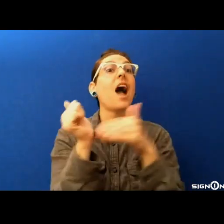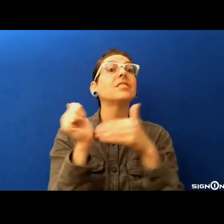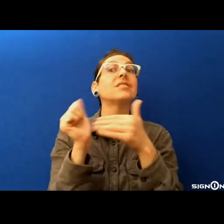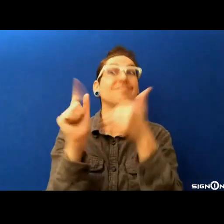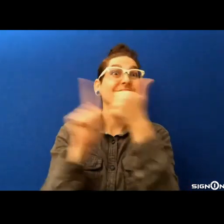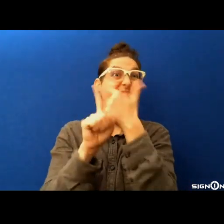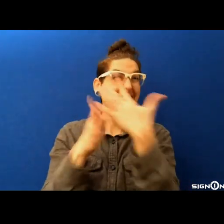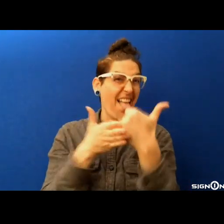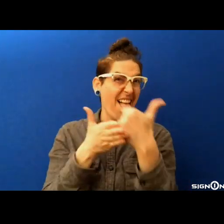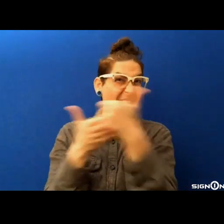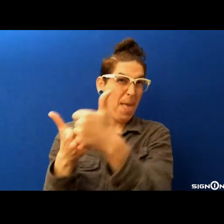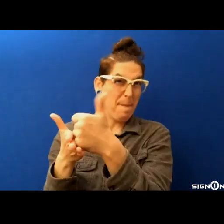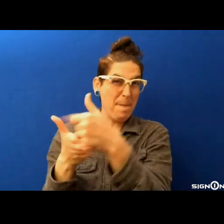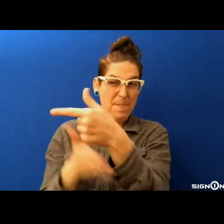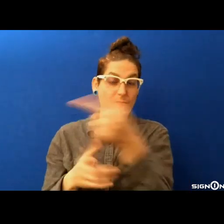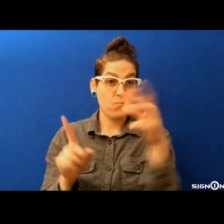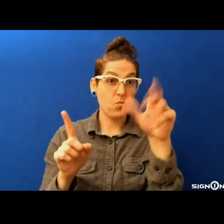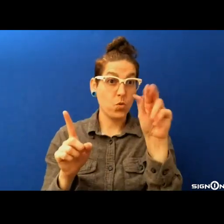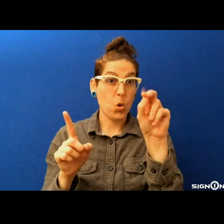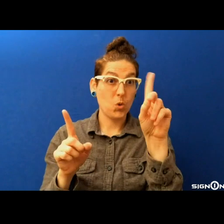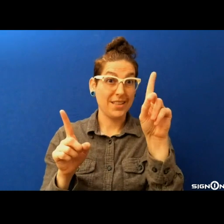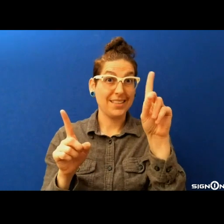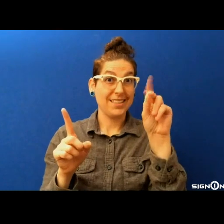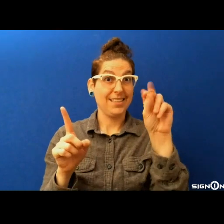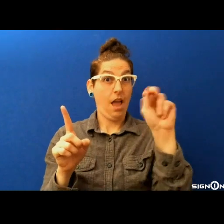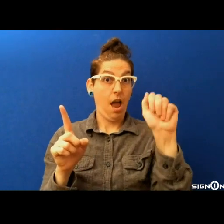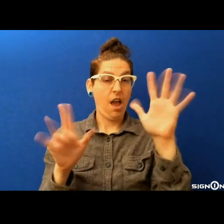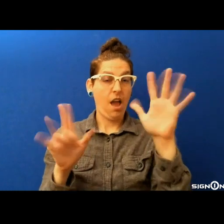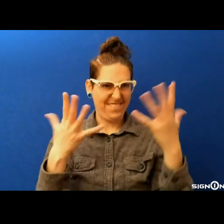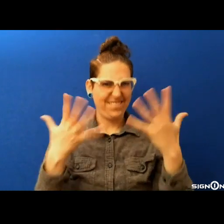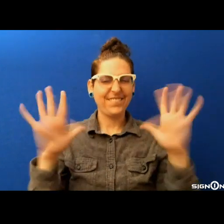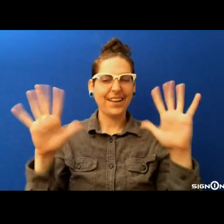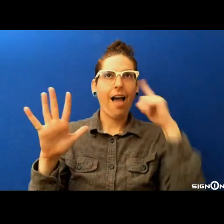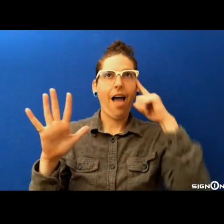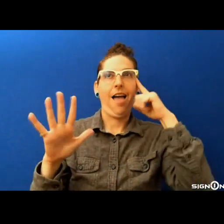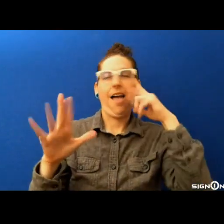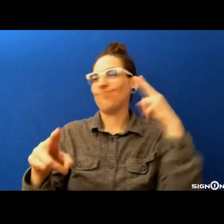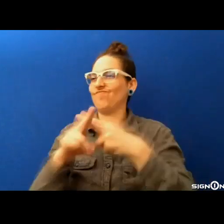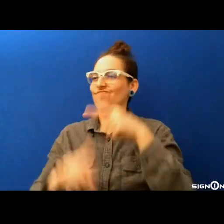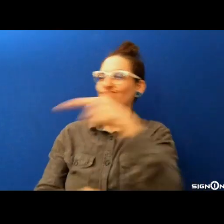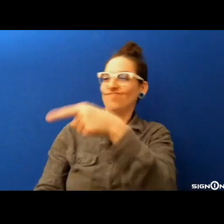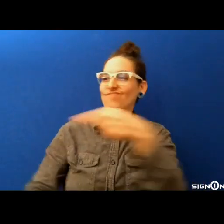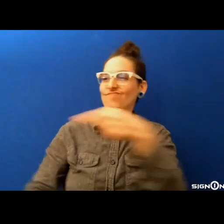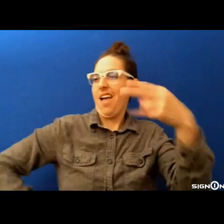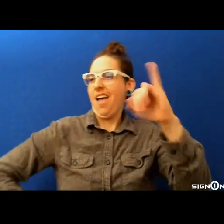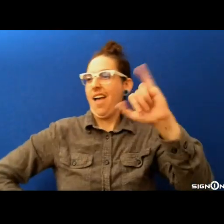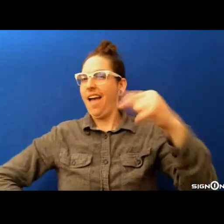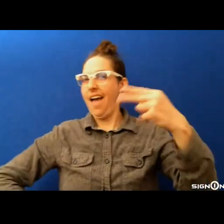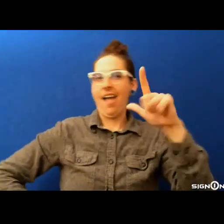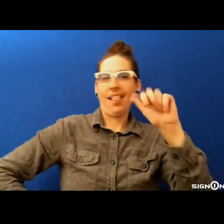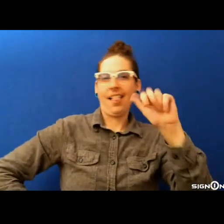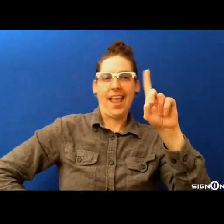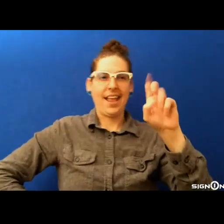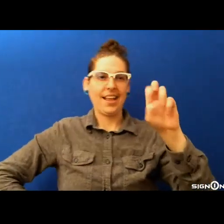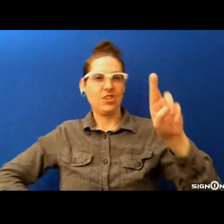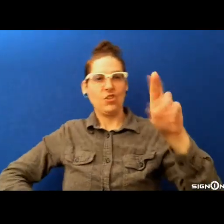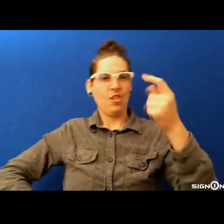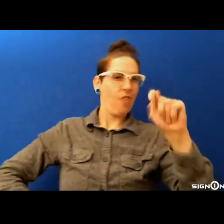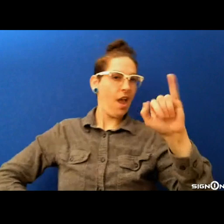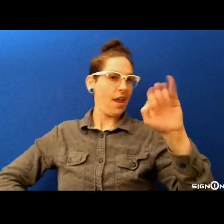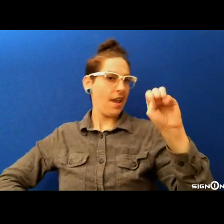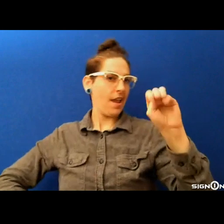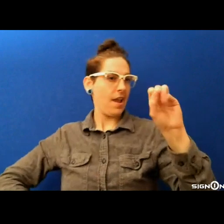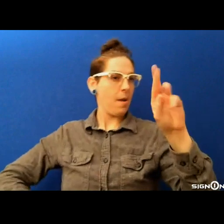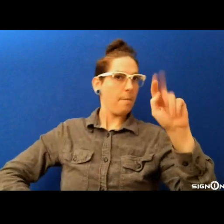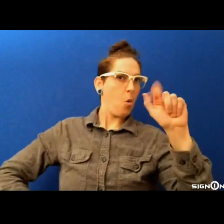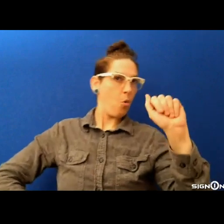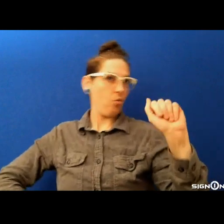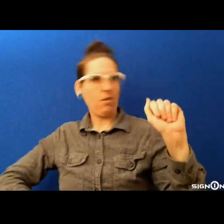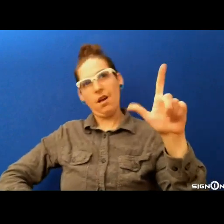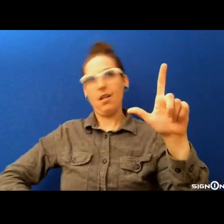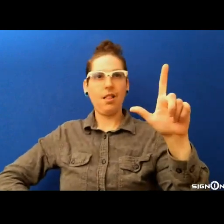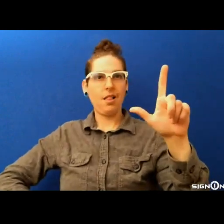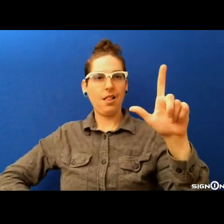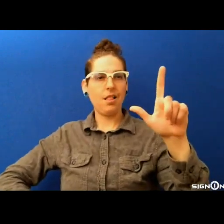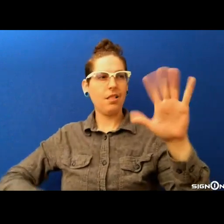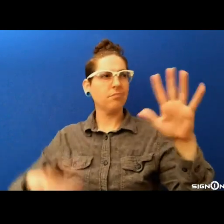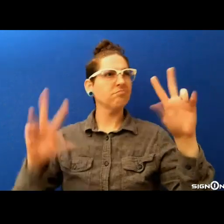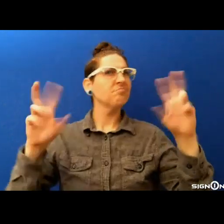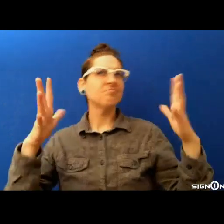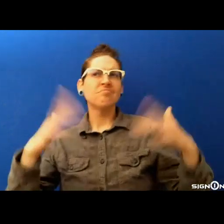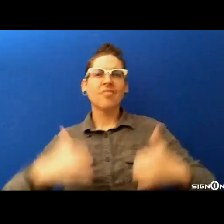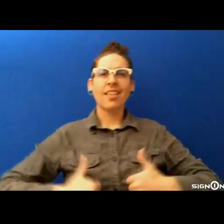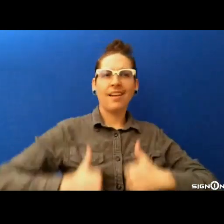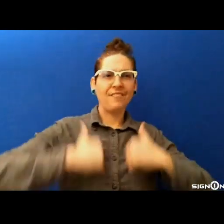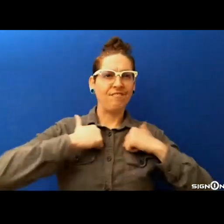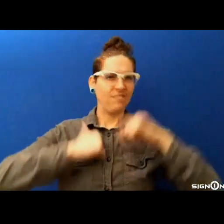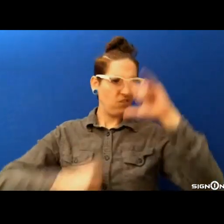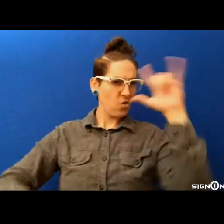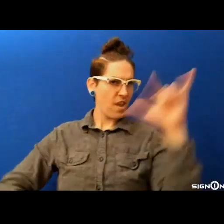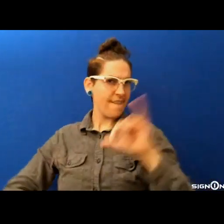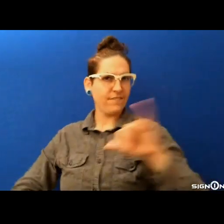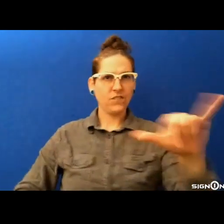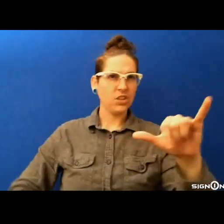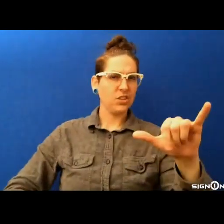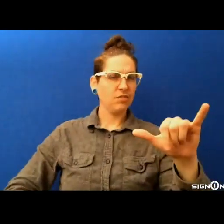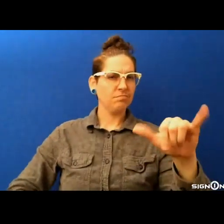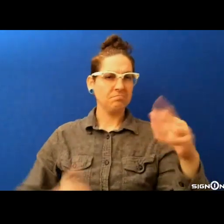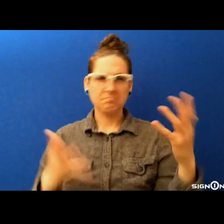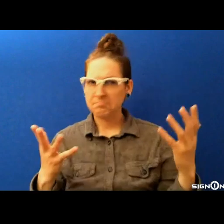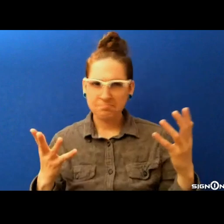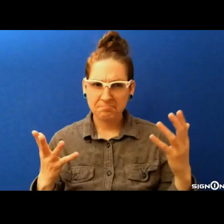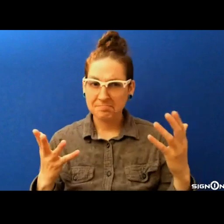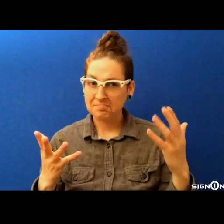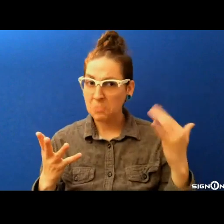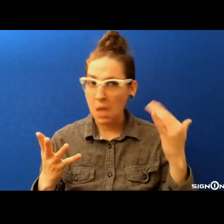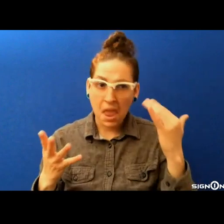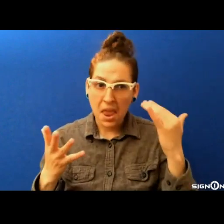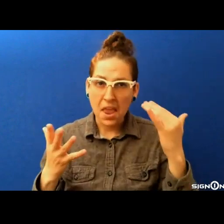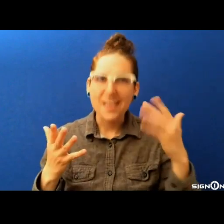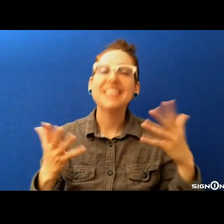The doctor who treated Grondona said they nicknamed her "Highlander The Immortal" and